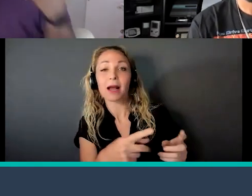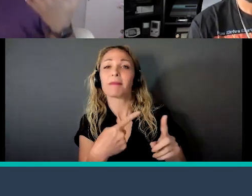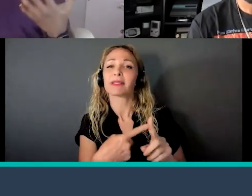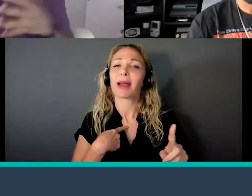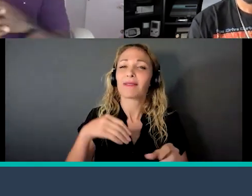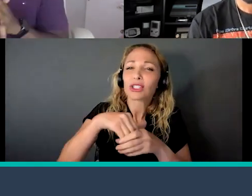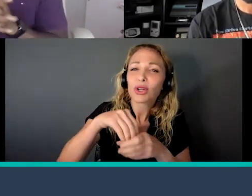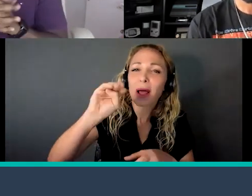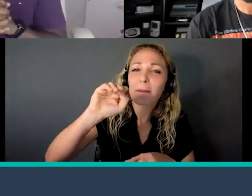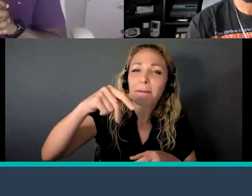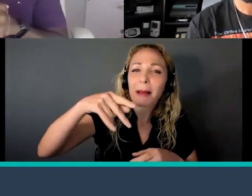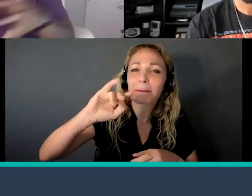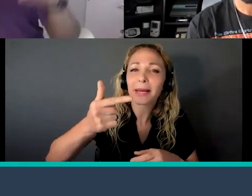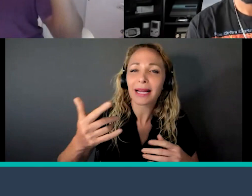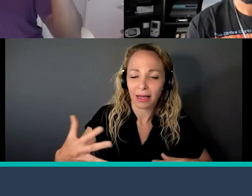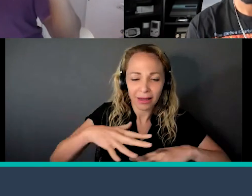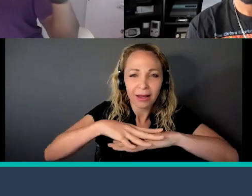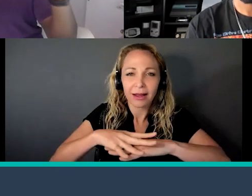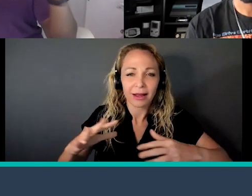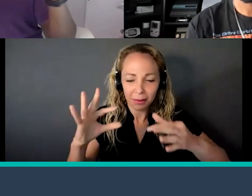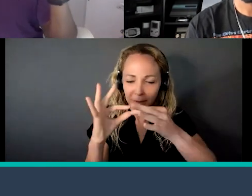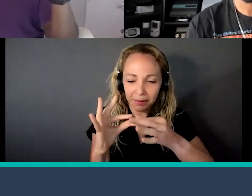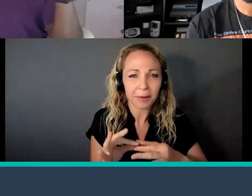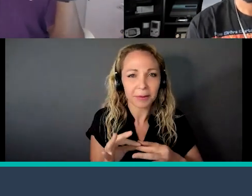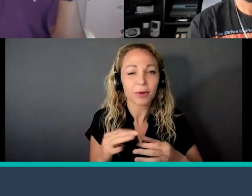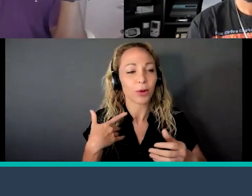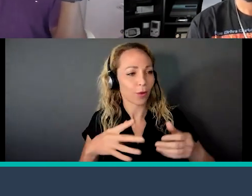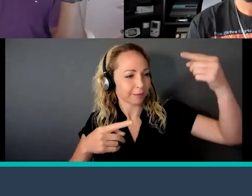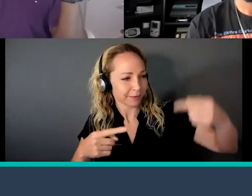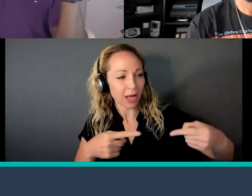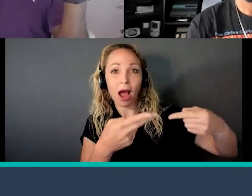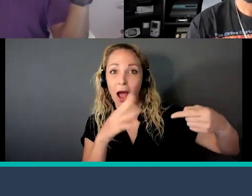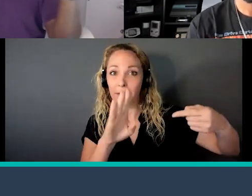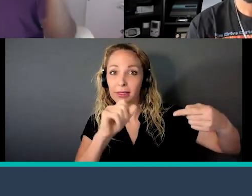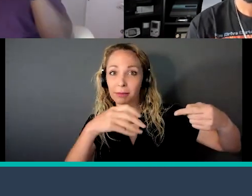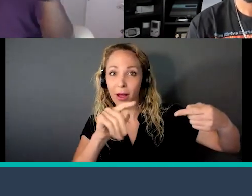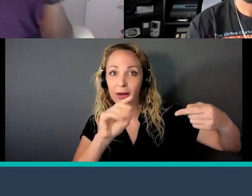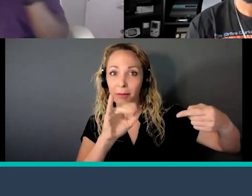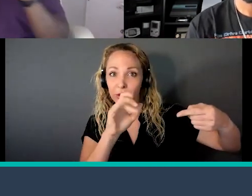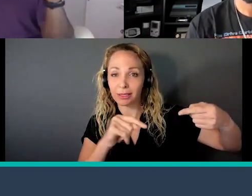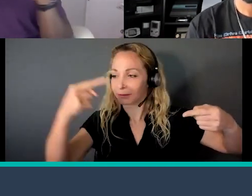HERE'S THE HubSpot OBJECT, HERE'S THE DATABASE KEYS. HOW DO THEY RELATE?